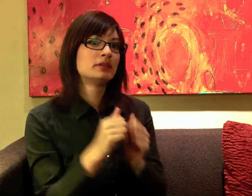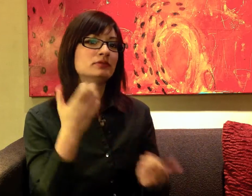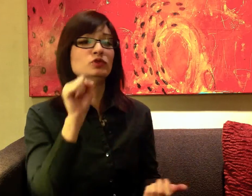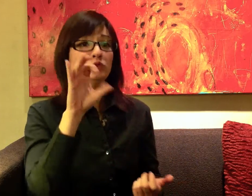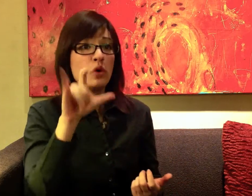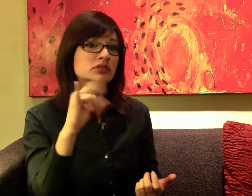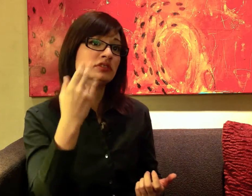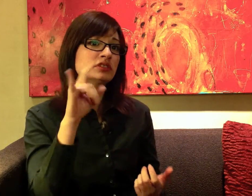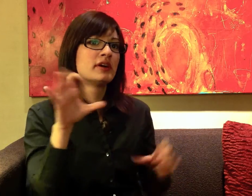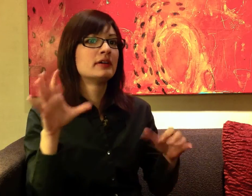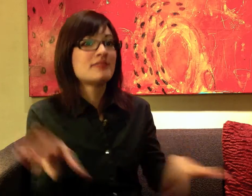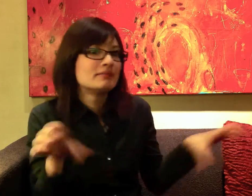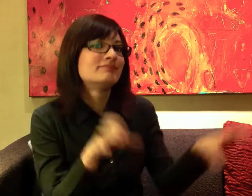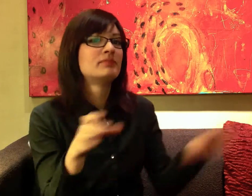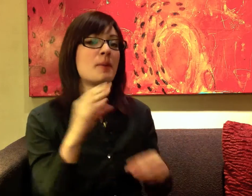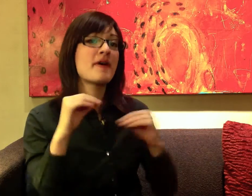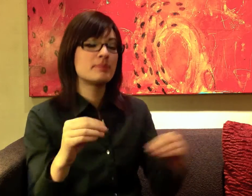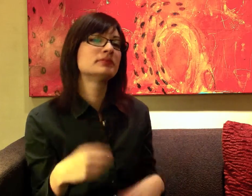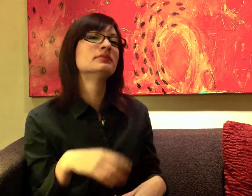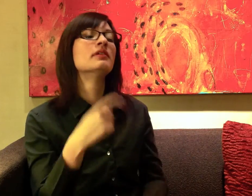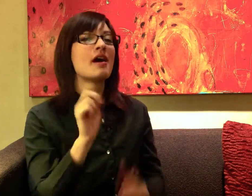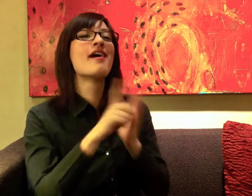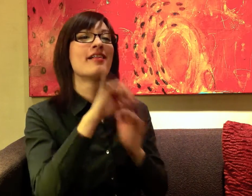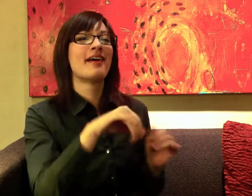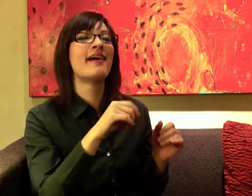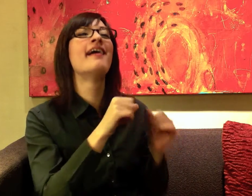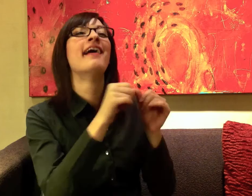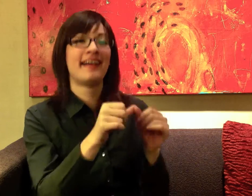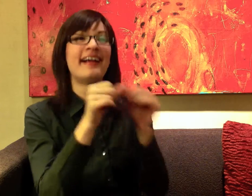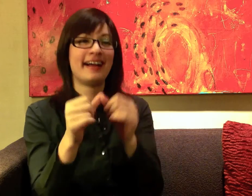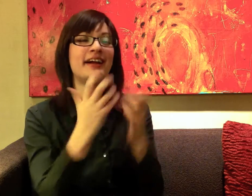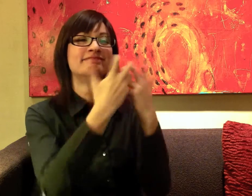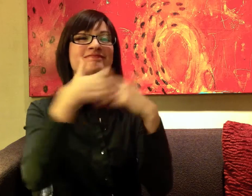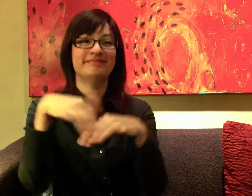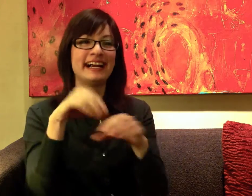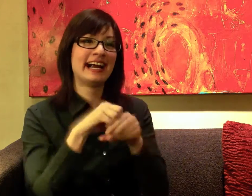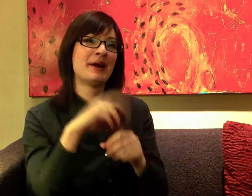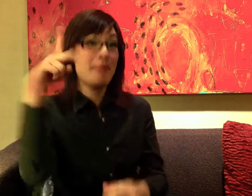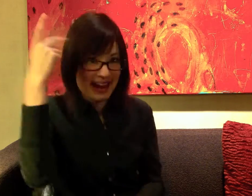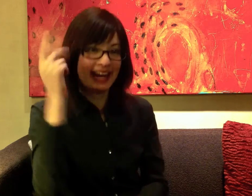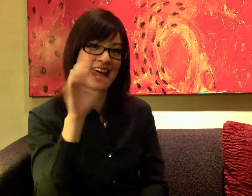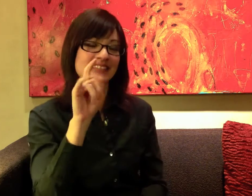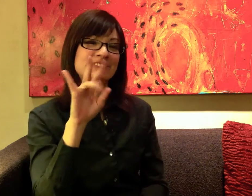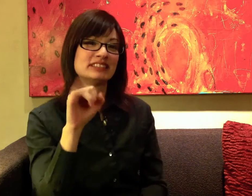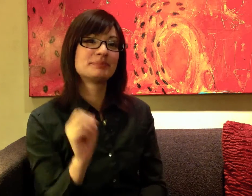with social justice, activism, and movement. All of that has led to political activism.